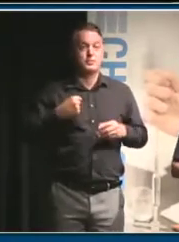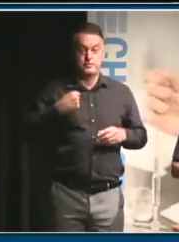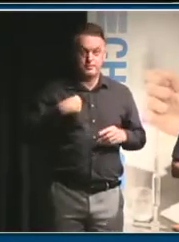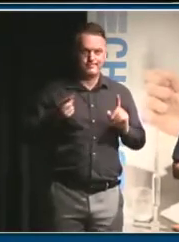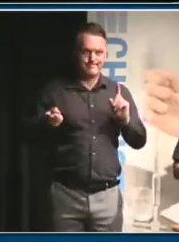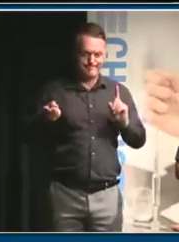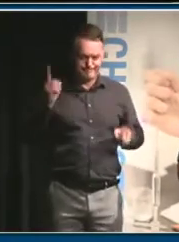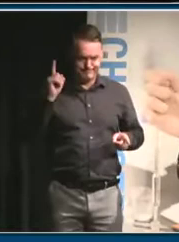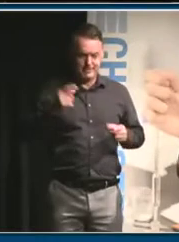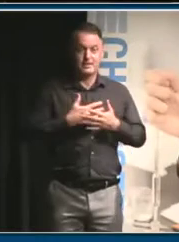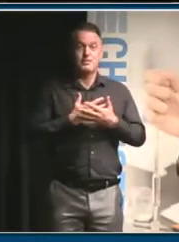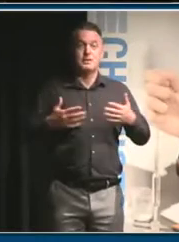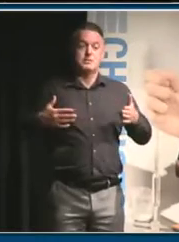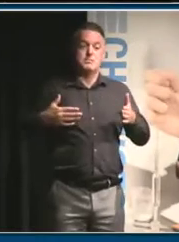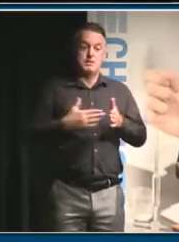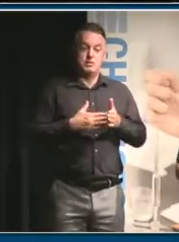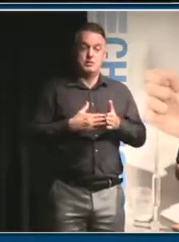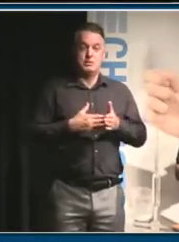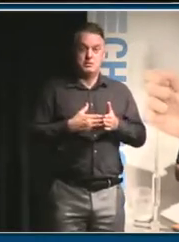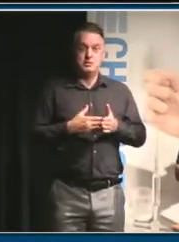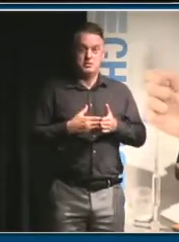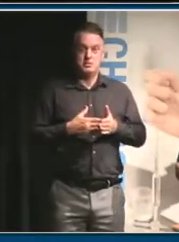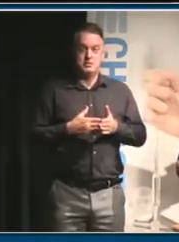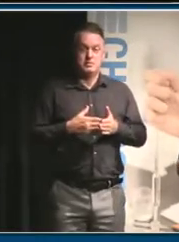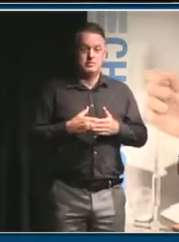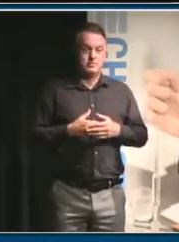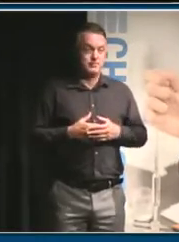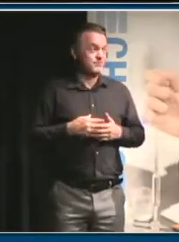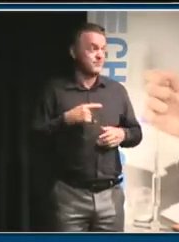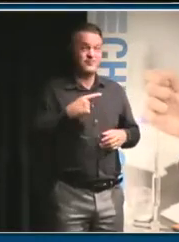biggest barrier to the adoption of green chemistry technology is its invention.